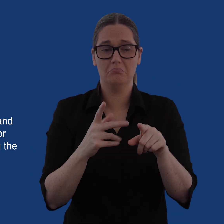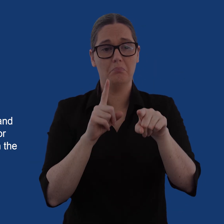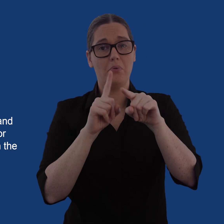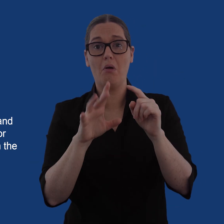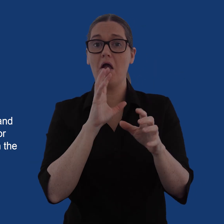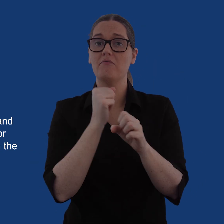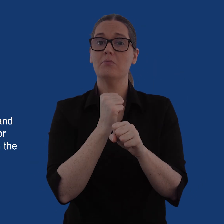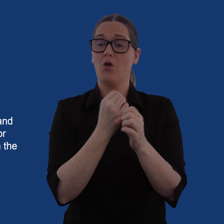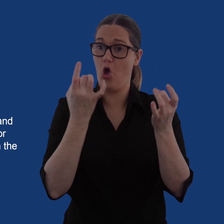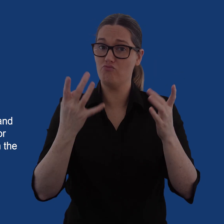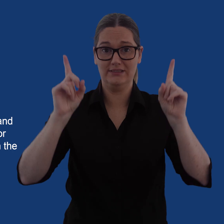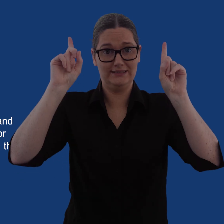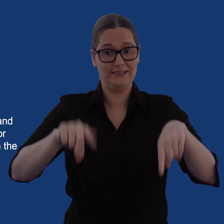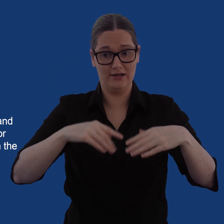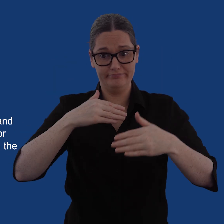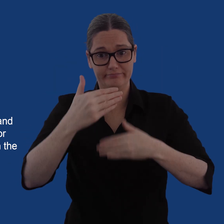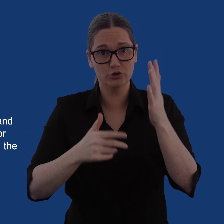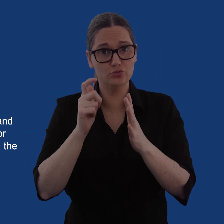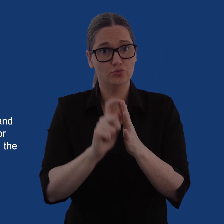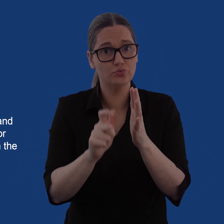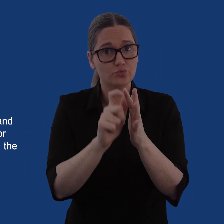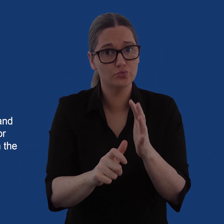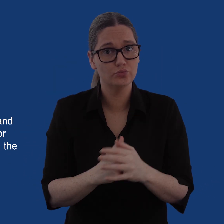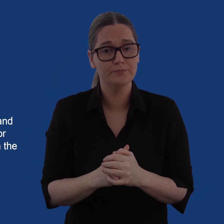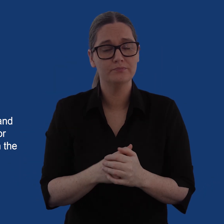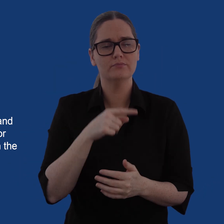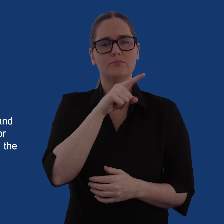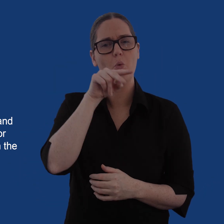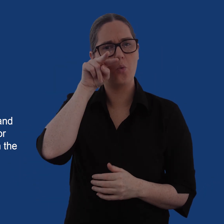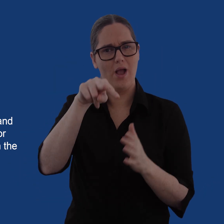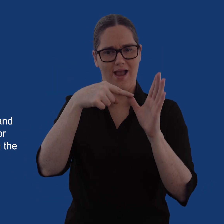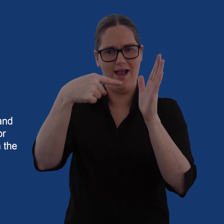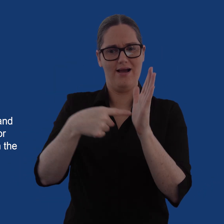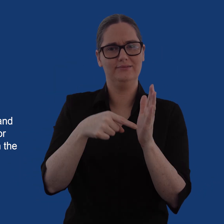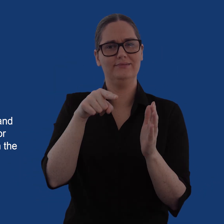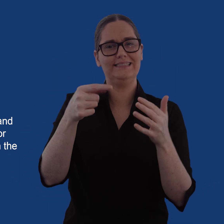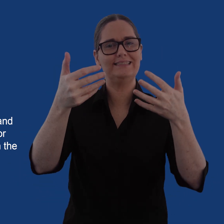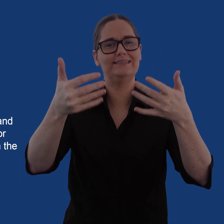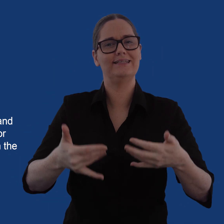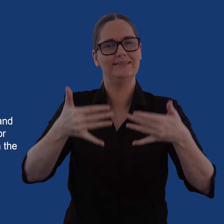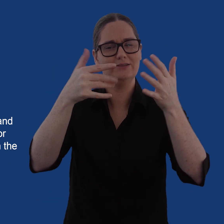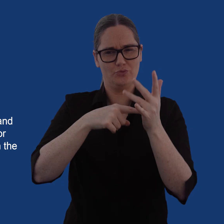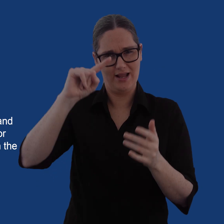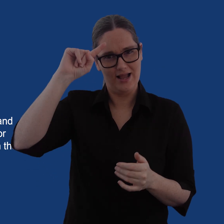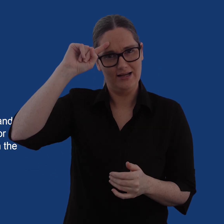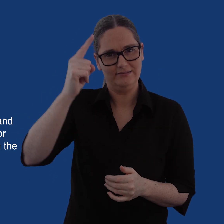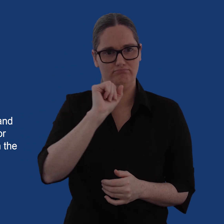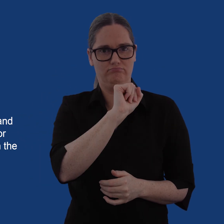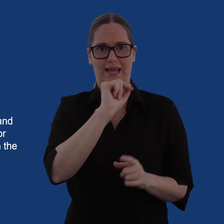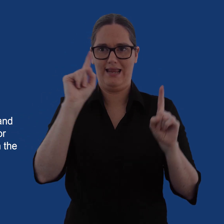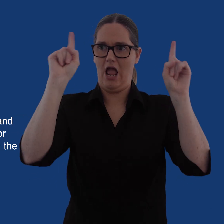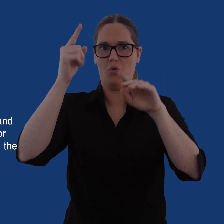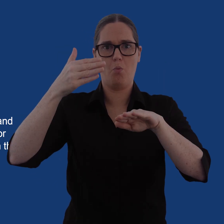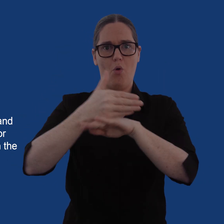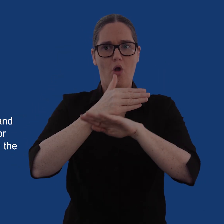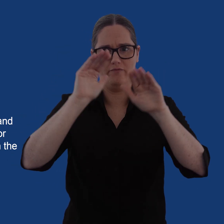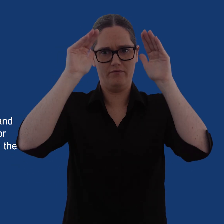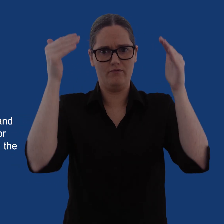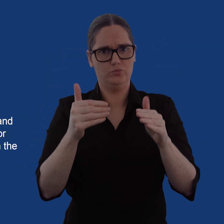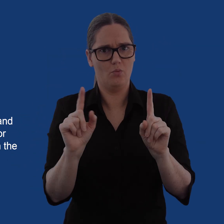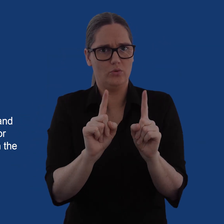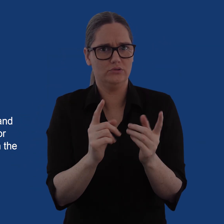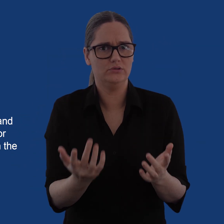Most governments have started work, including looking at data to understand their current workforce.